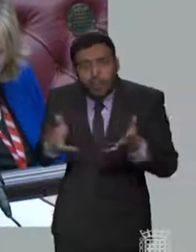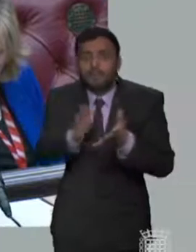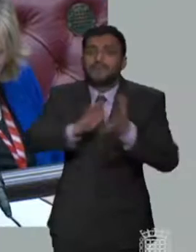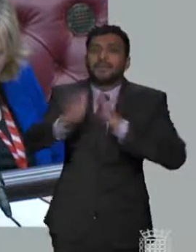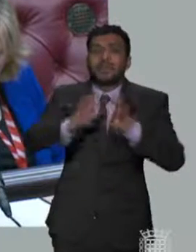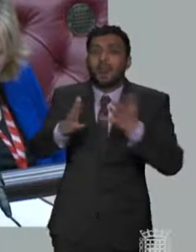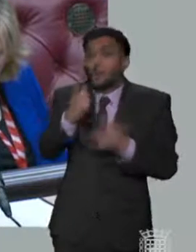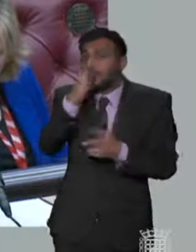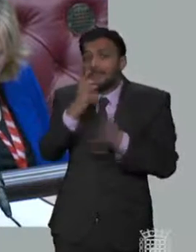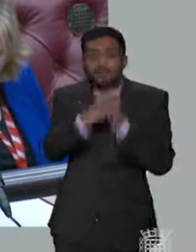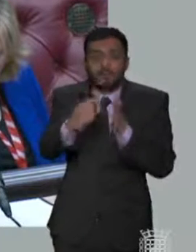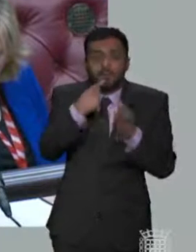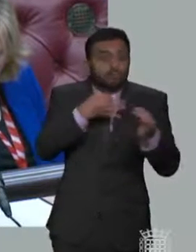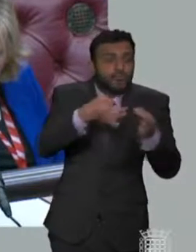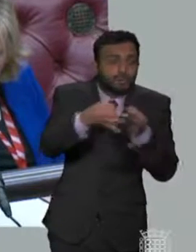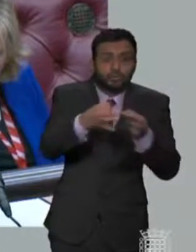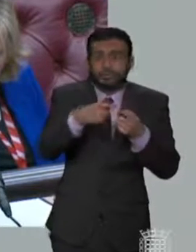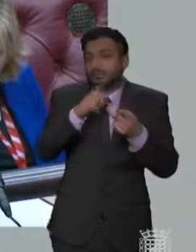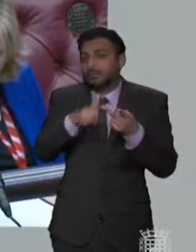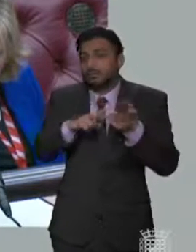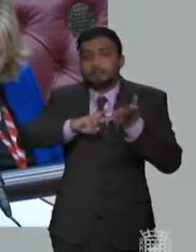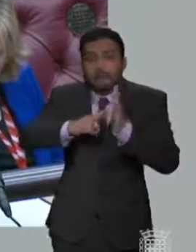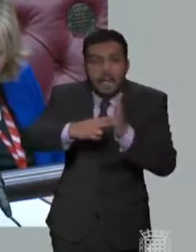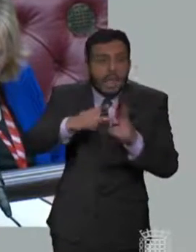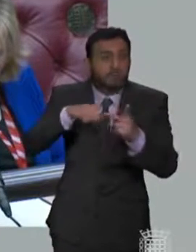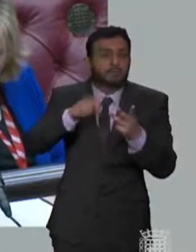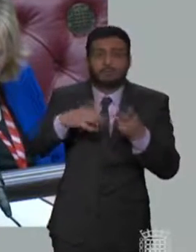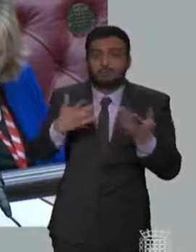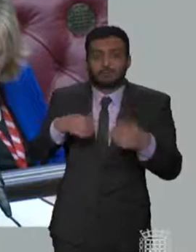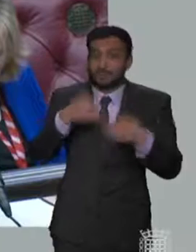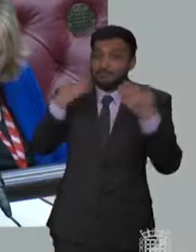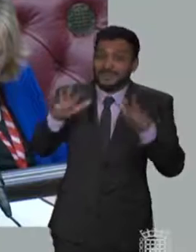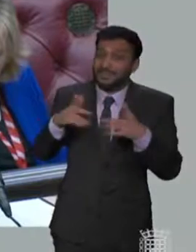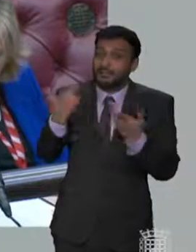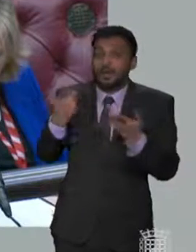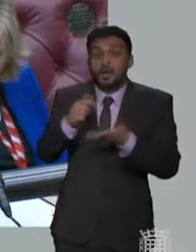or activities promoting its work for example press conferences the reporting requirements